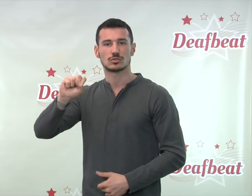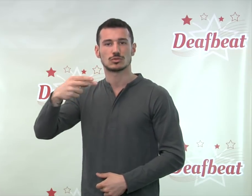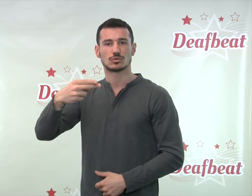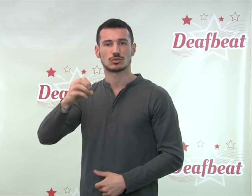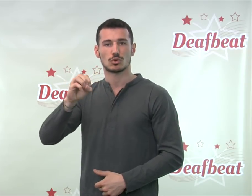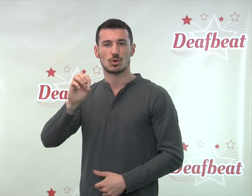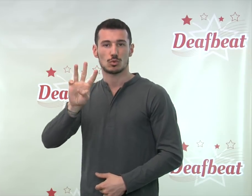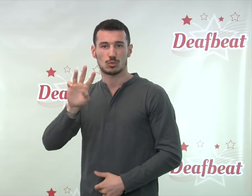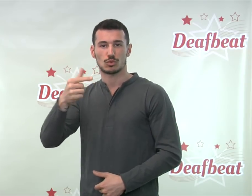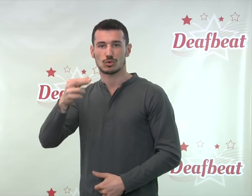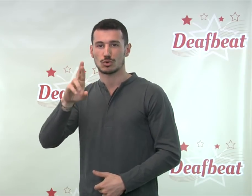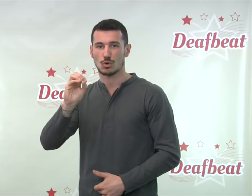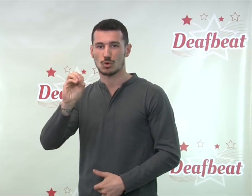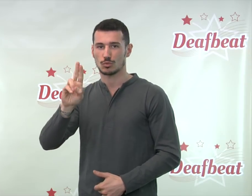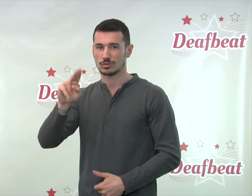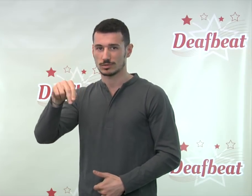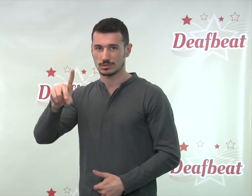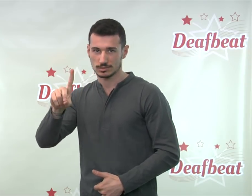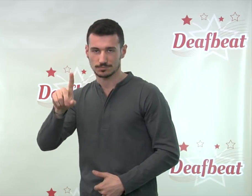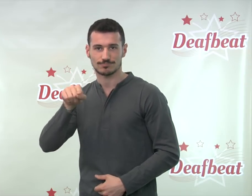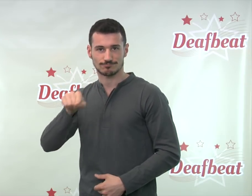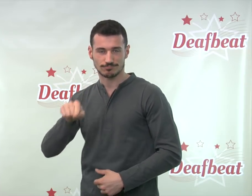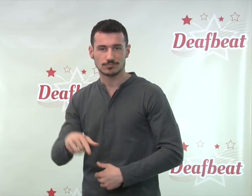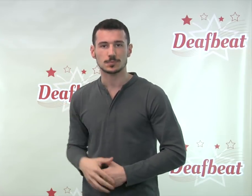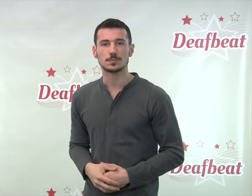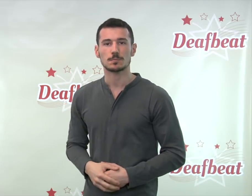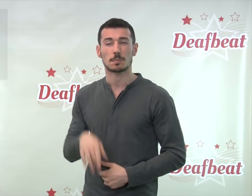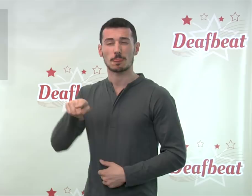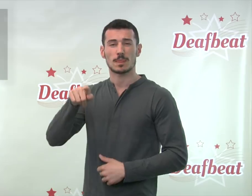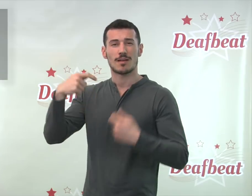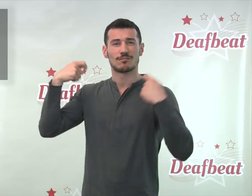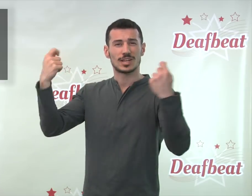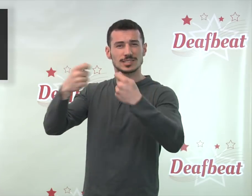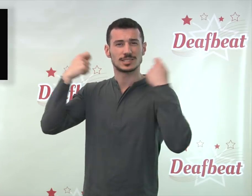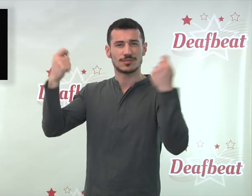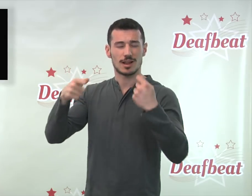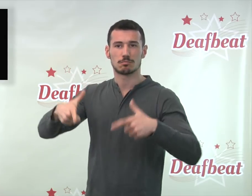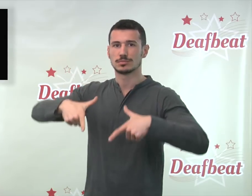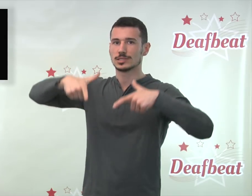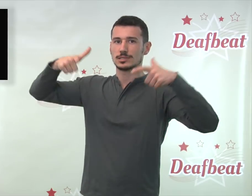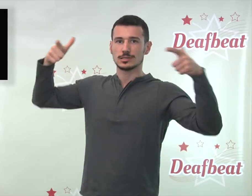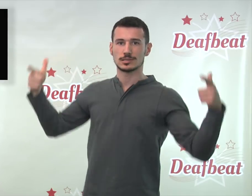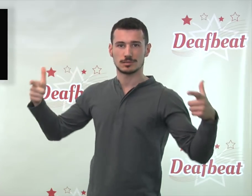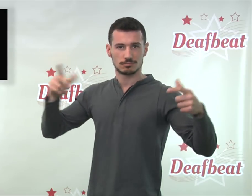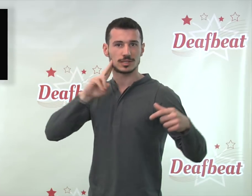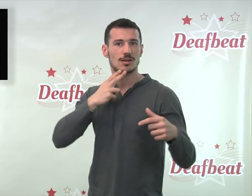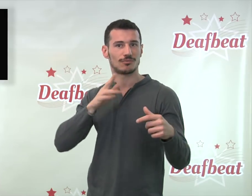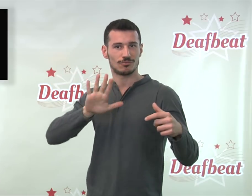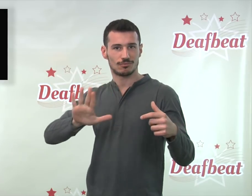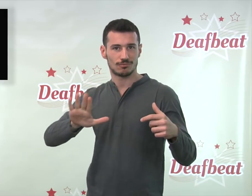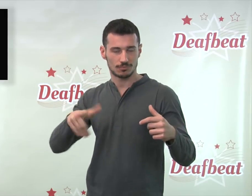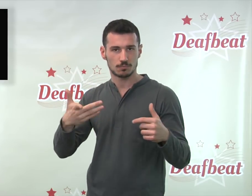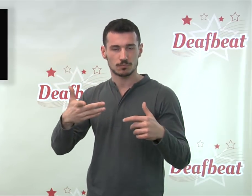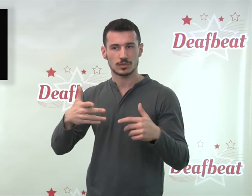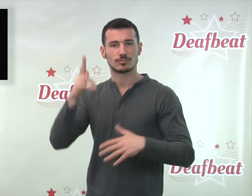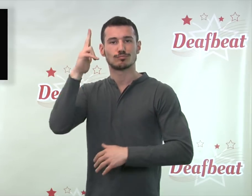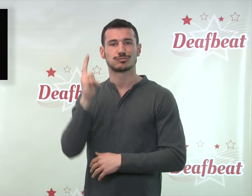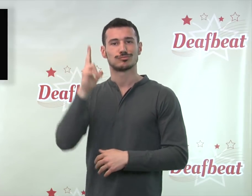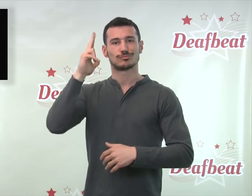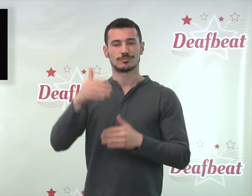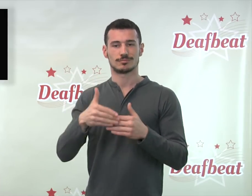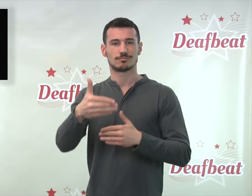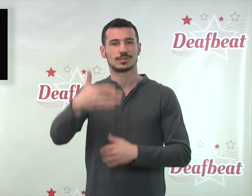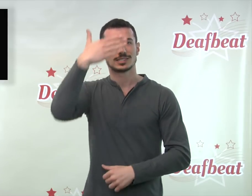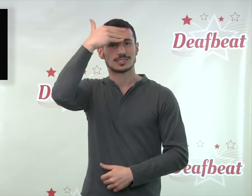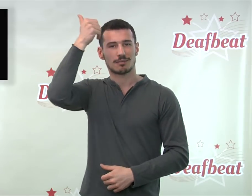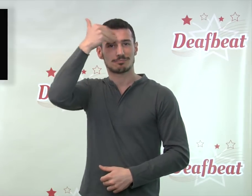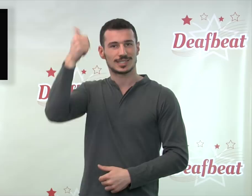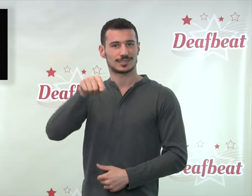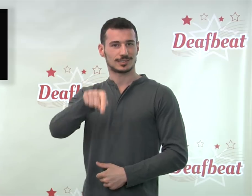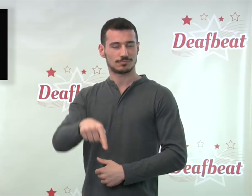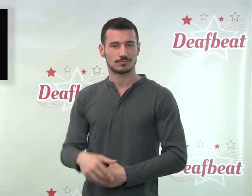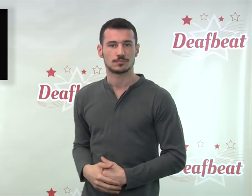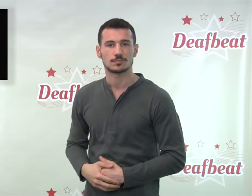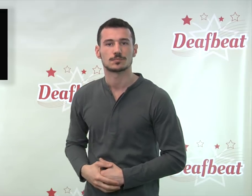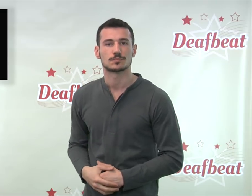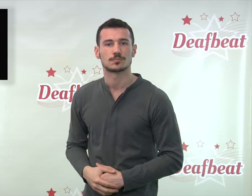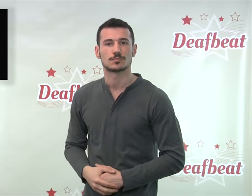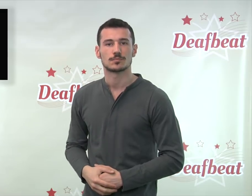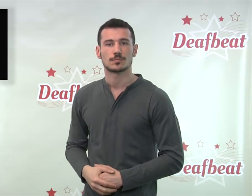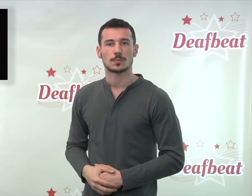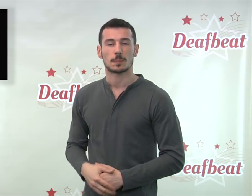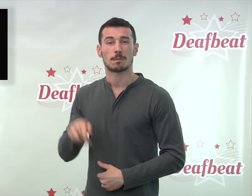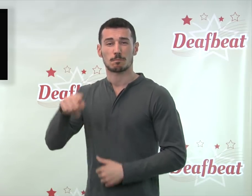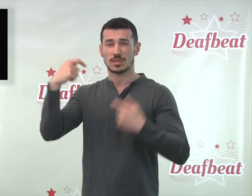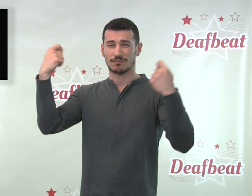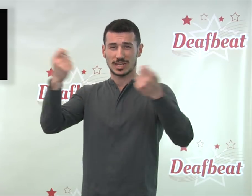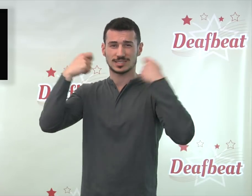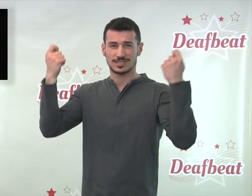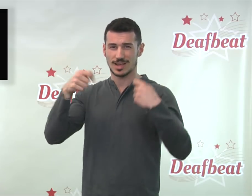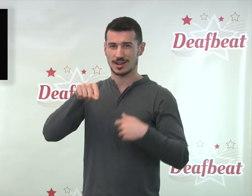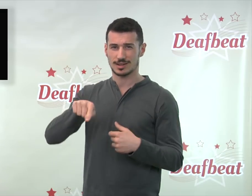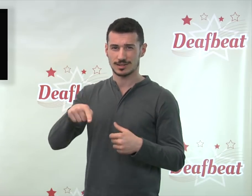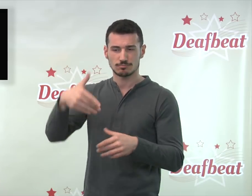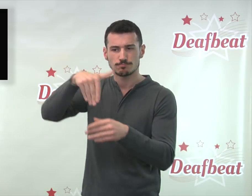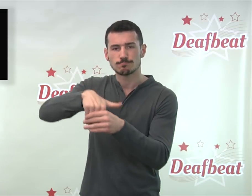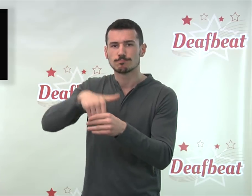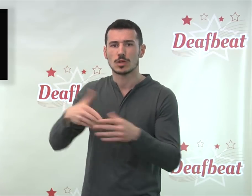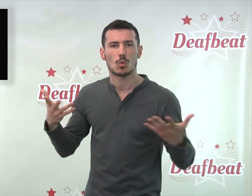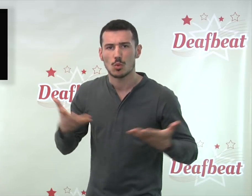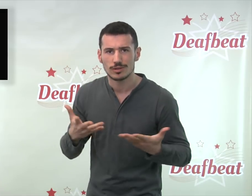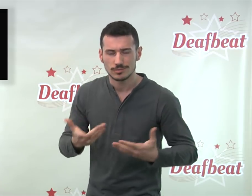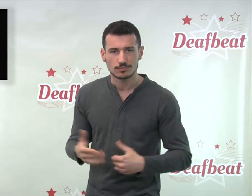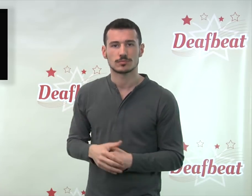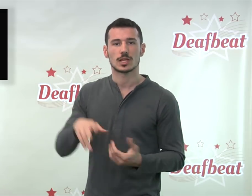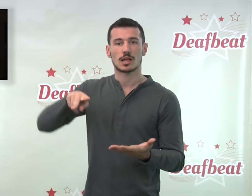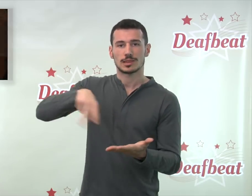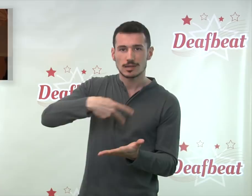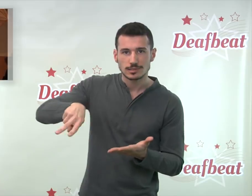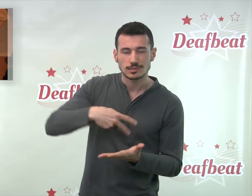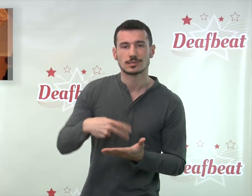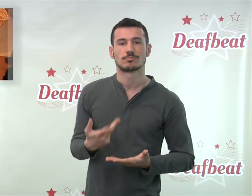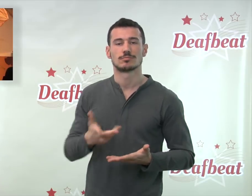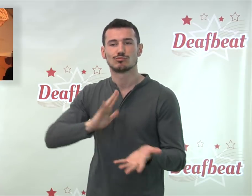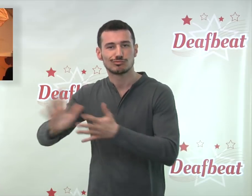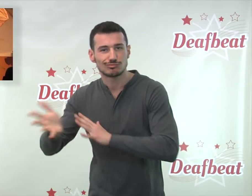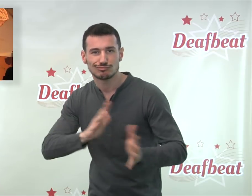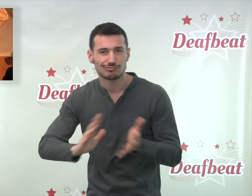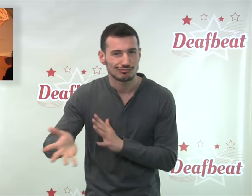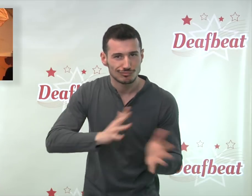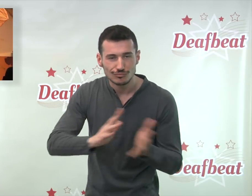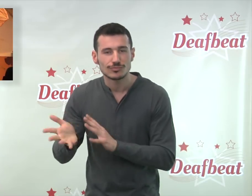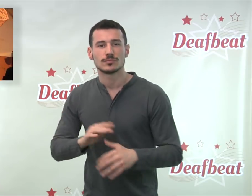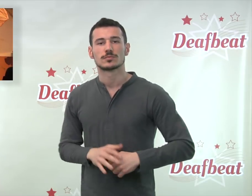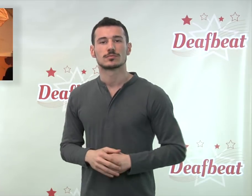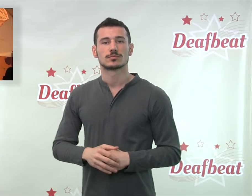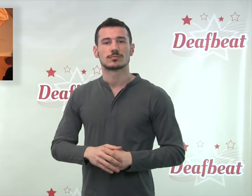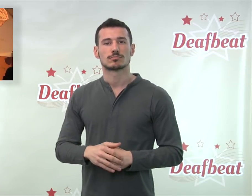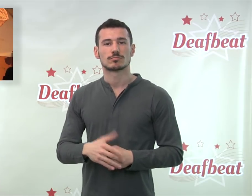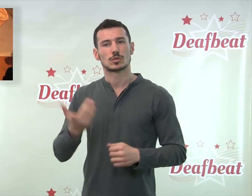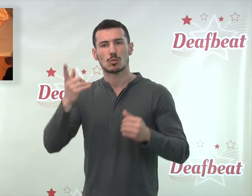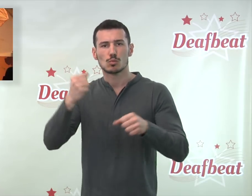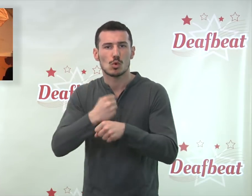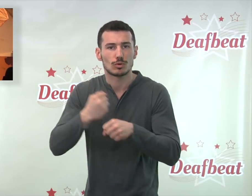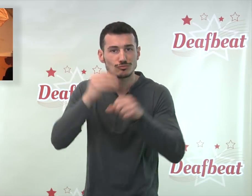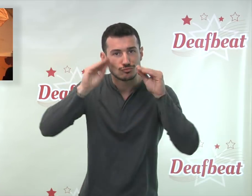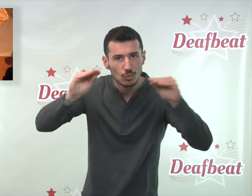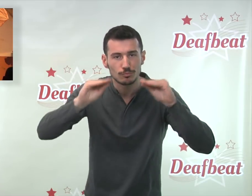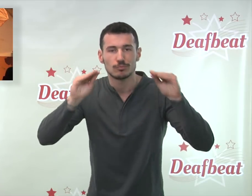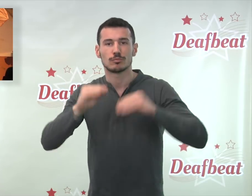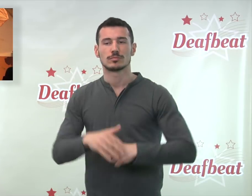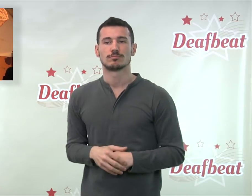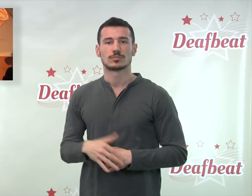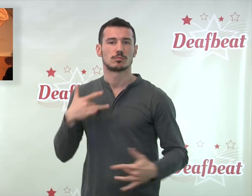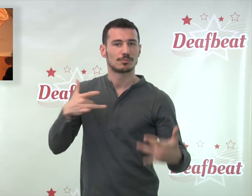at Longridge Showground, Preston, in northern England. It has dancing, sign songs, workshops